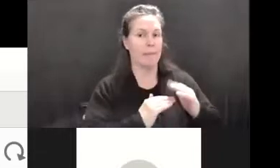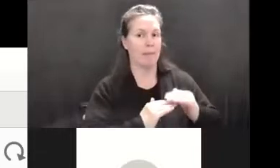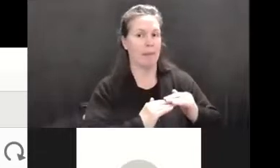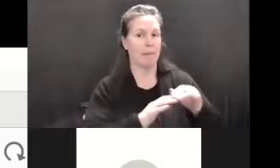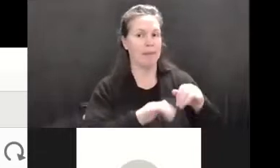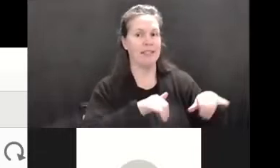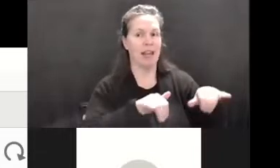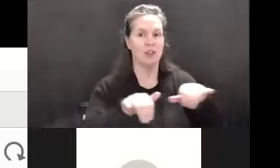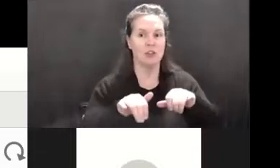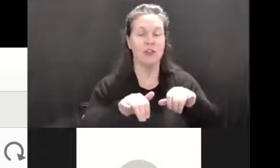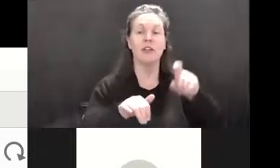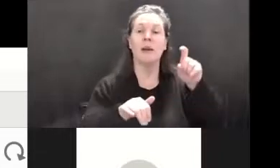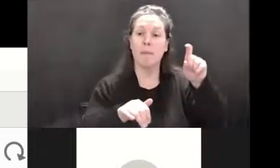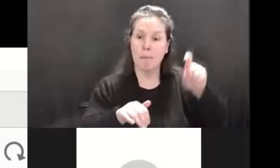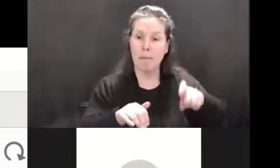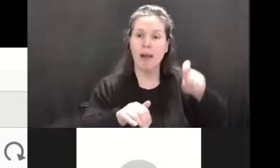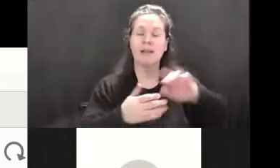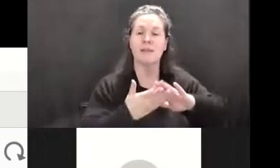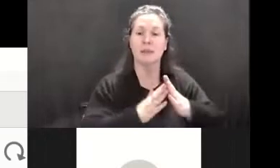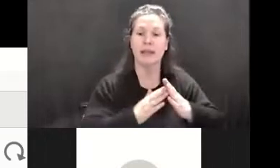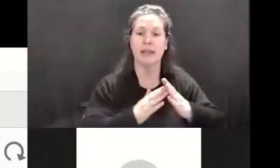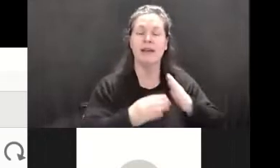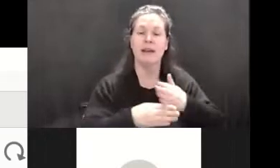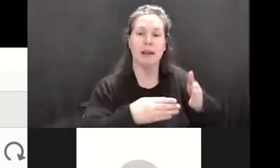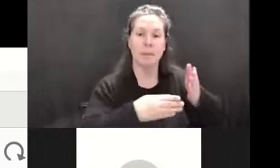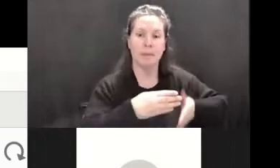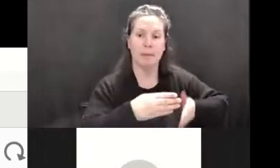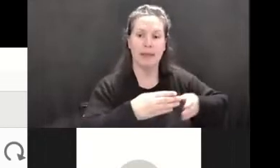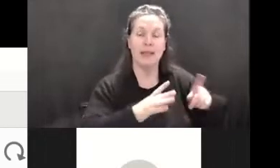must be complete by the beginning of next year,